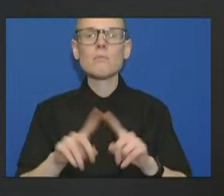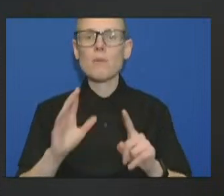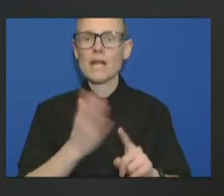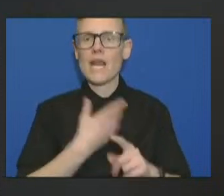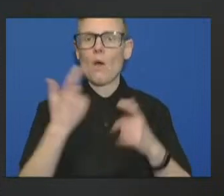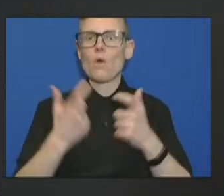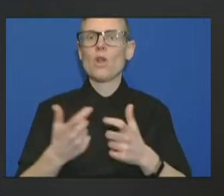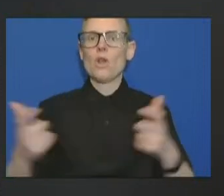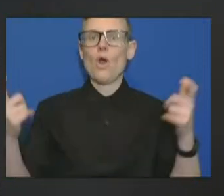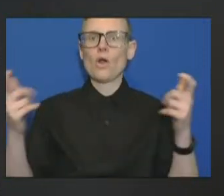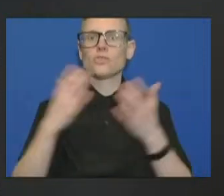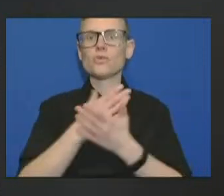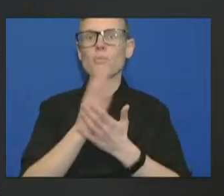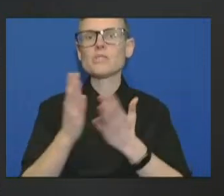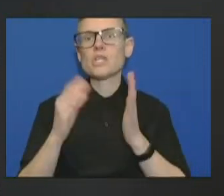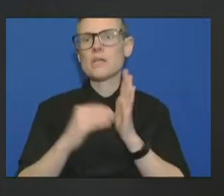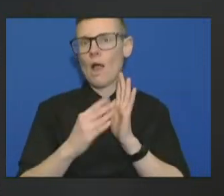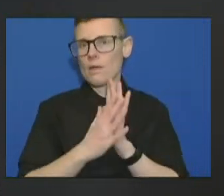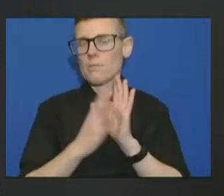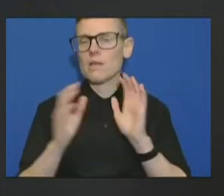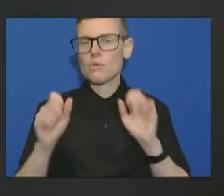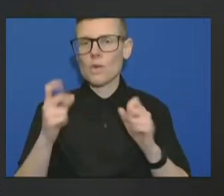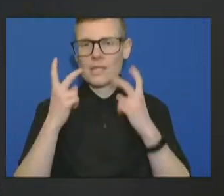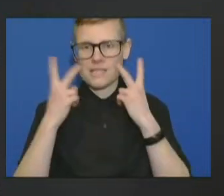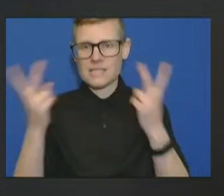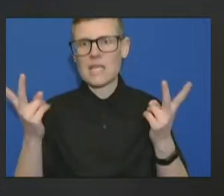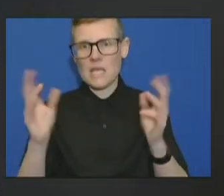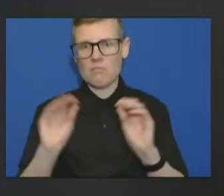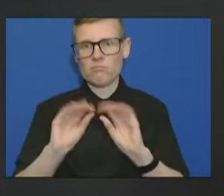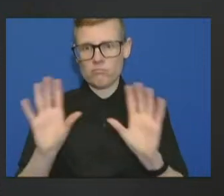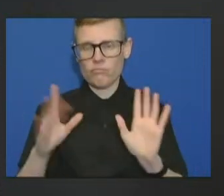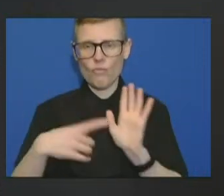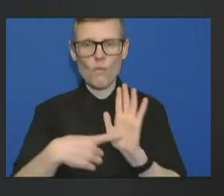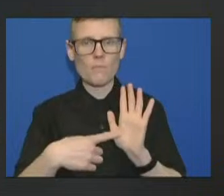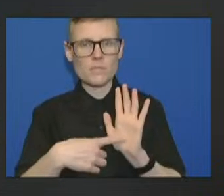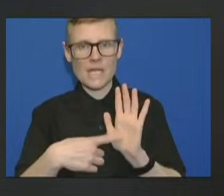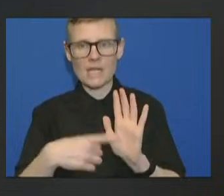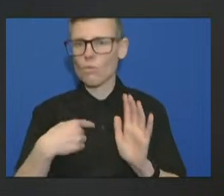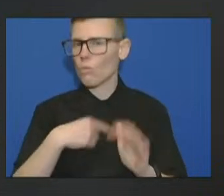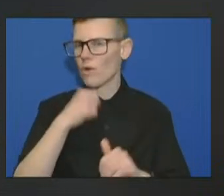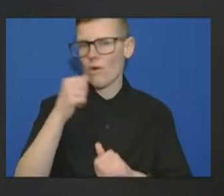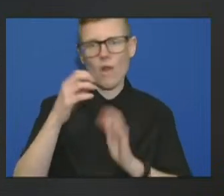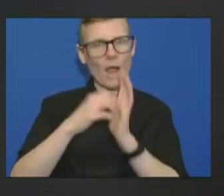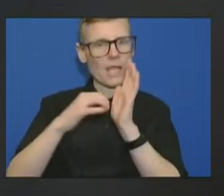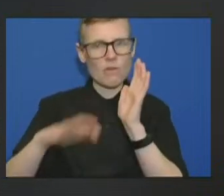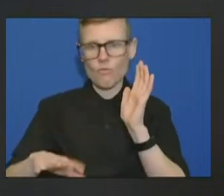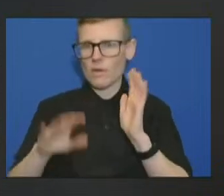66 and said the language is vague, but in our larger budget